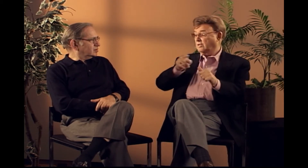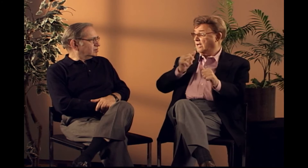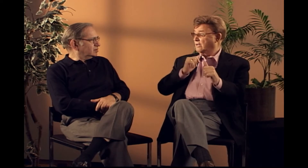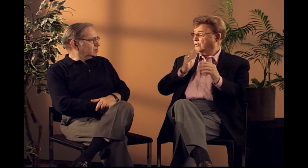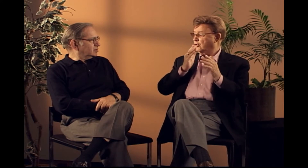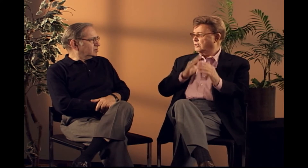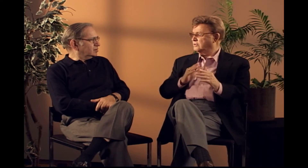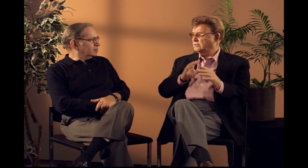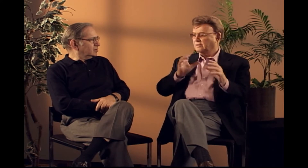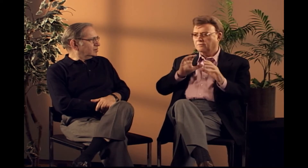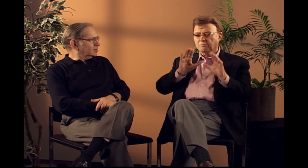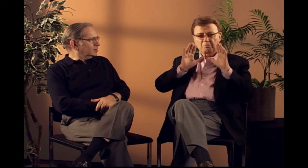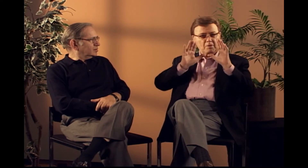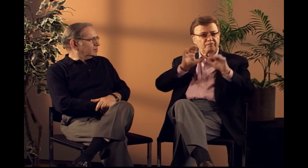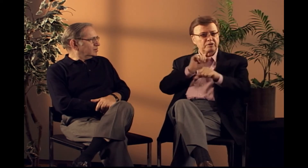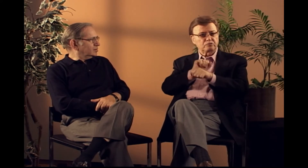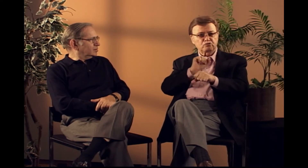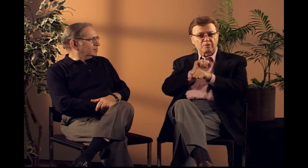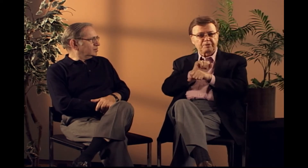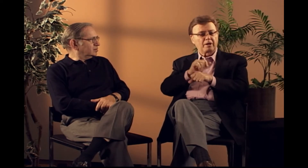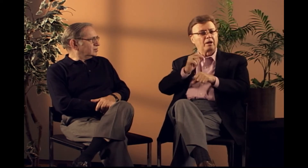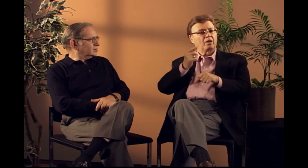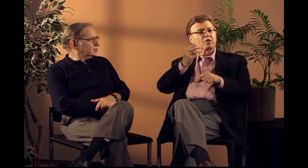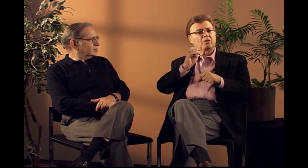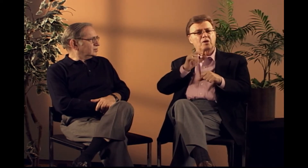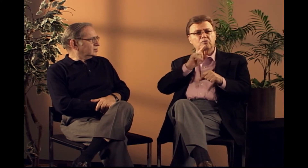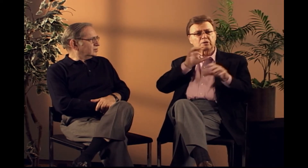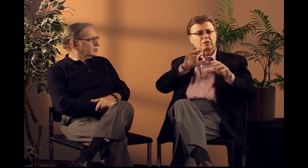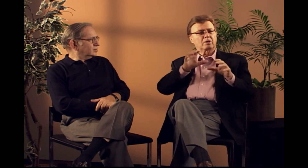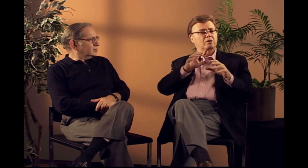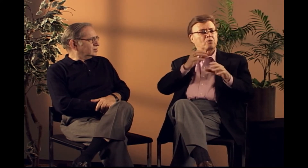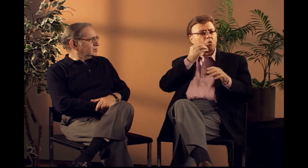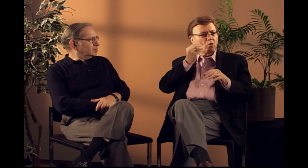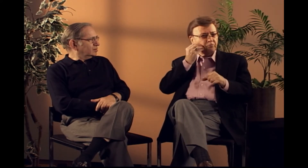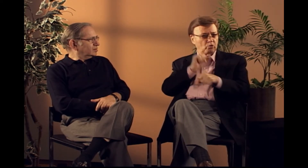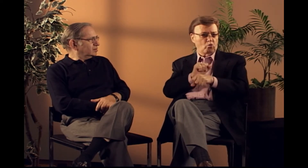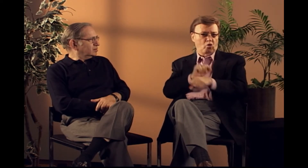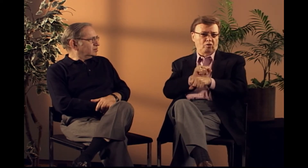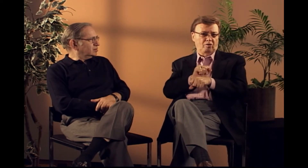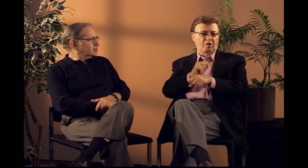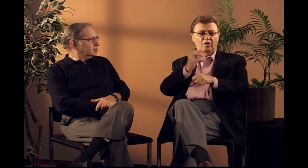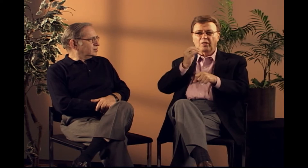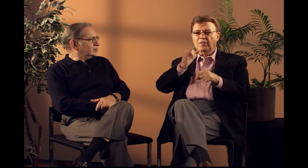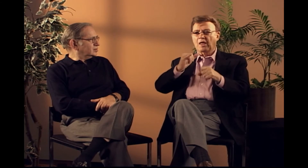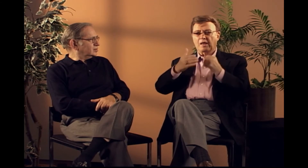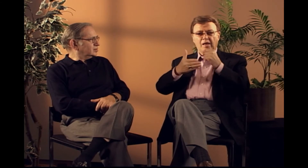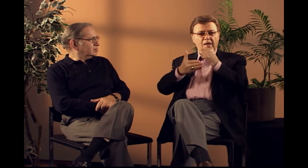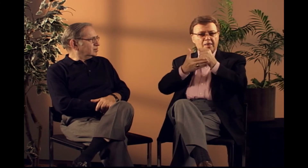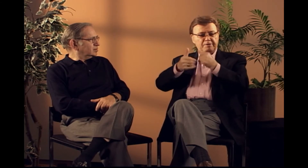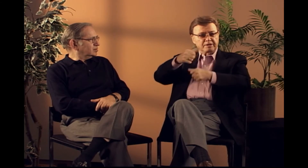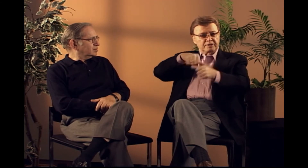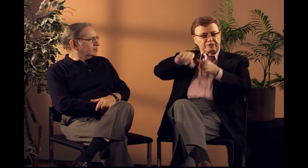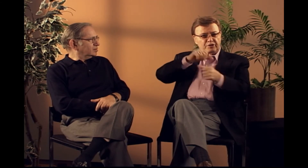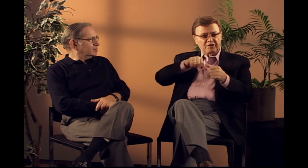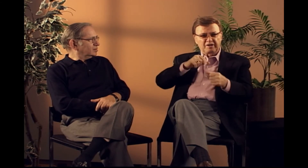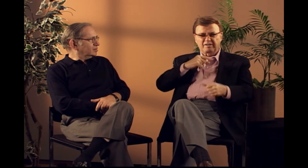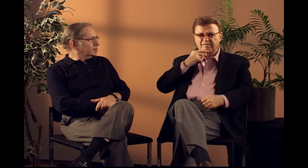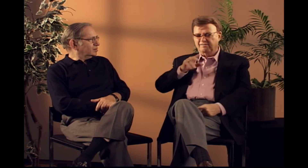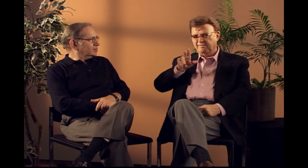We had to admit, I mean, each and every one of those individuals really did a fabulous job. They all did their homework.